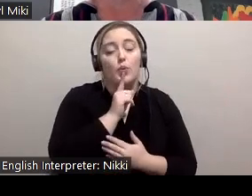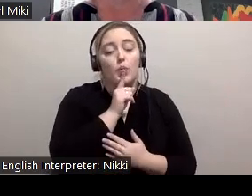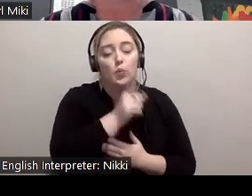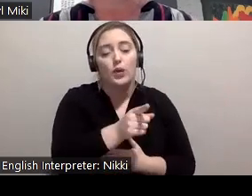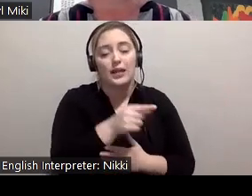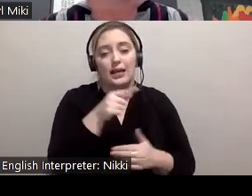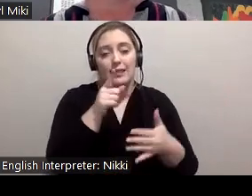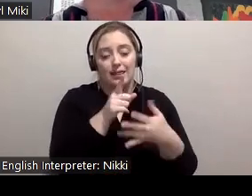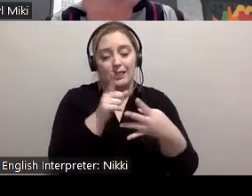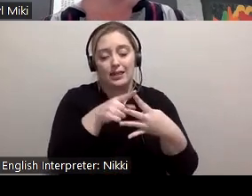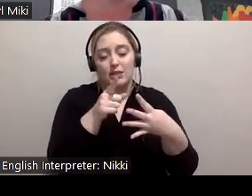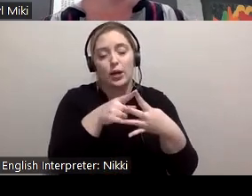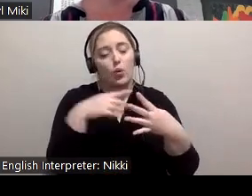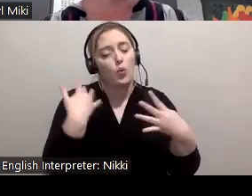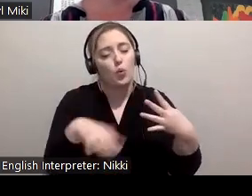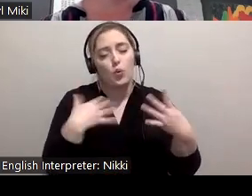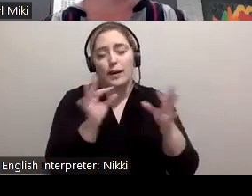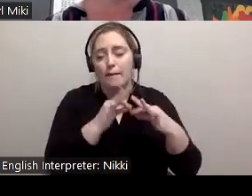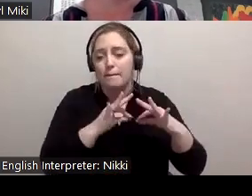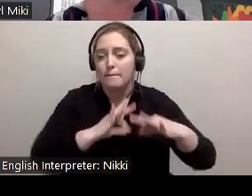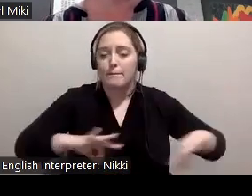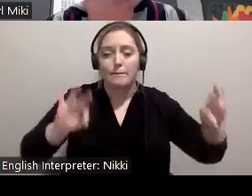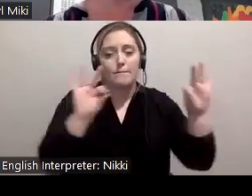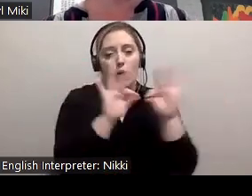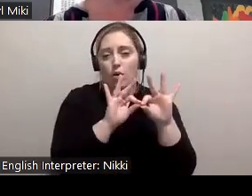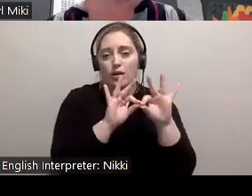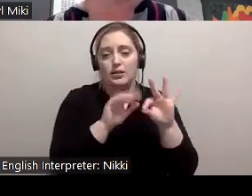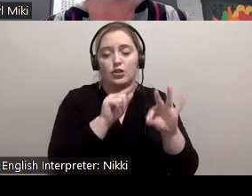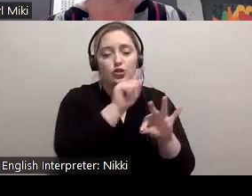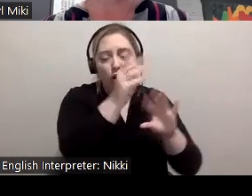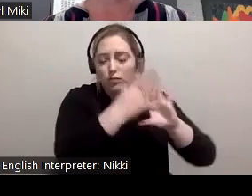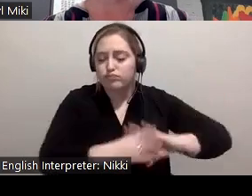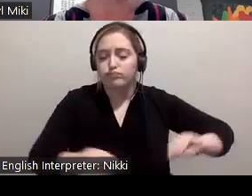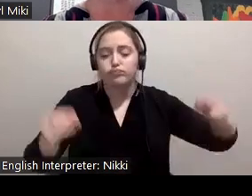you really want to tell your story about you know all the